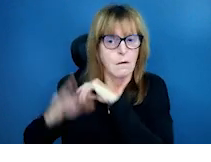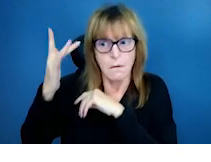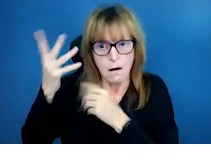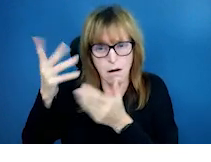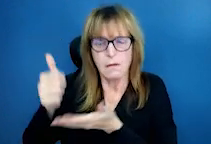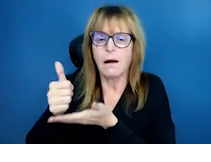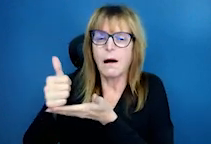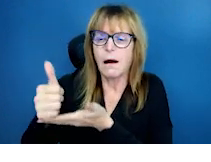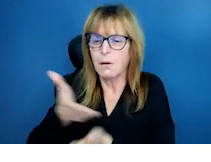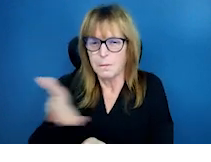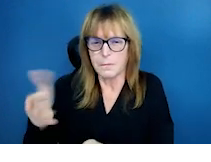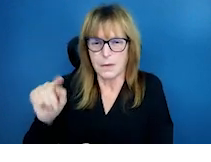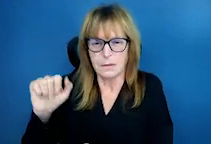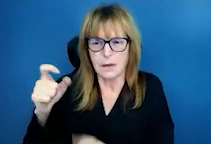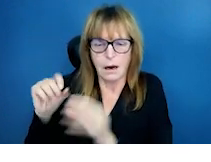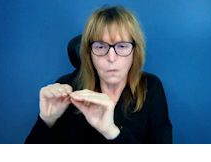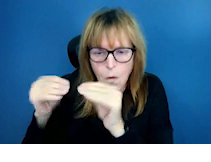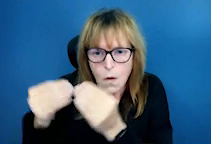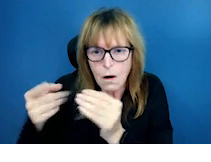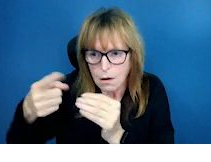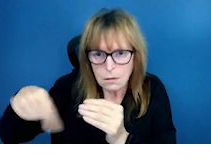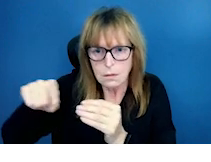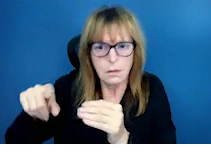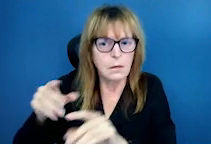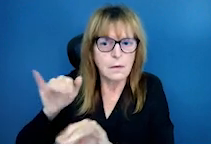We know these funds are important to your organization. Thank you for your patience.